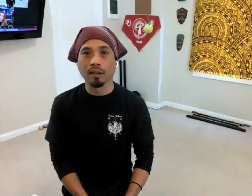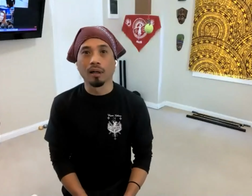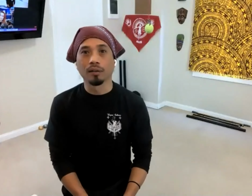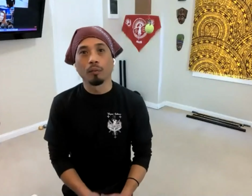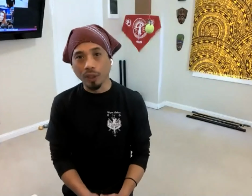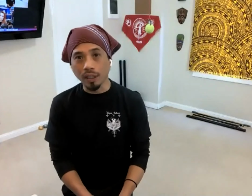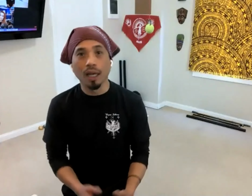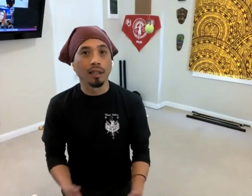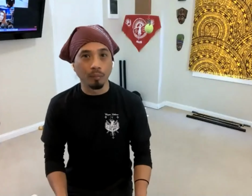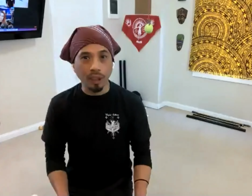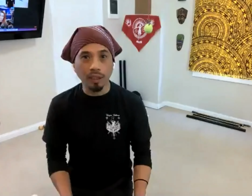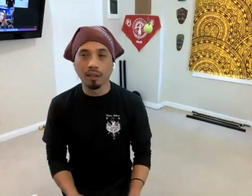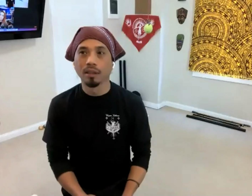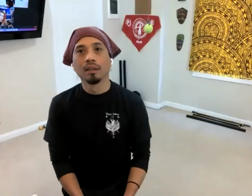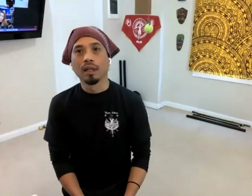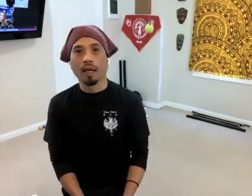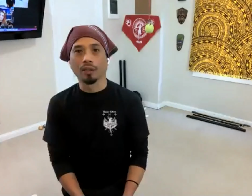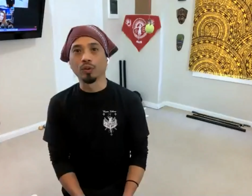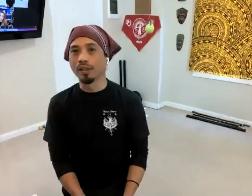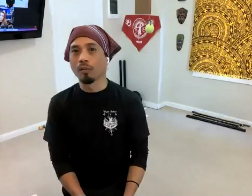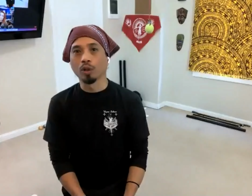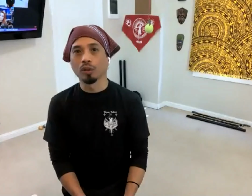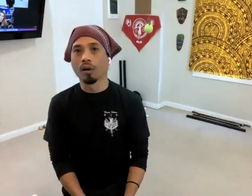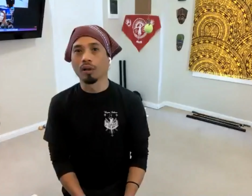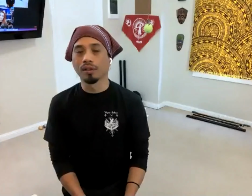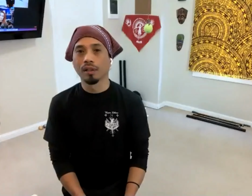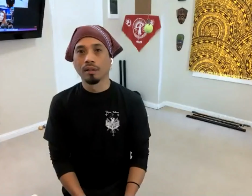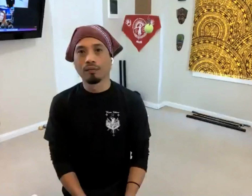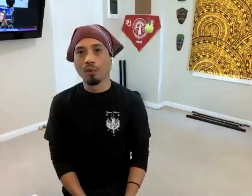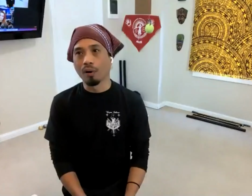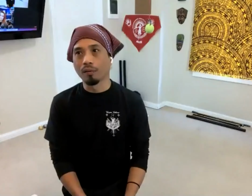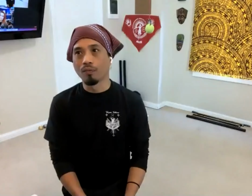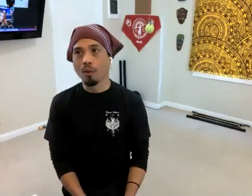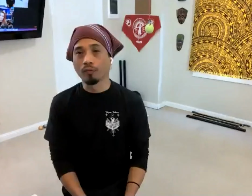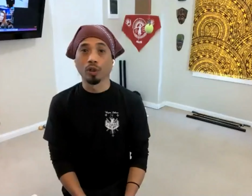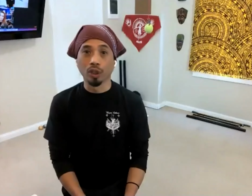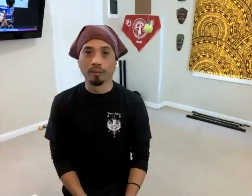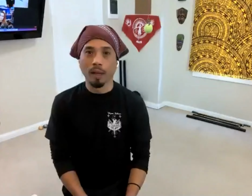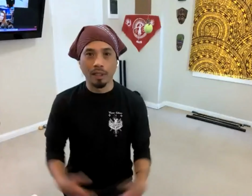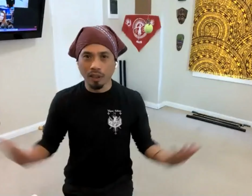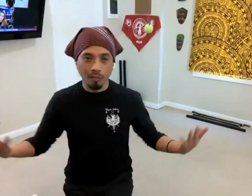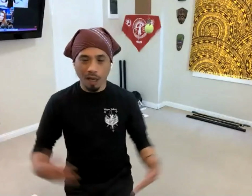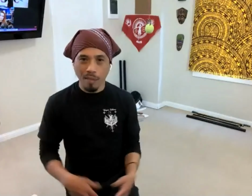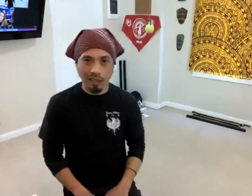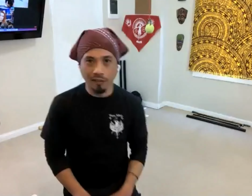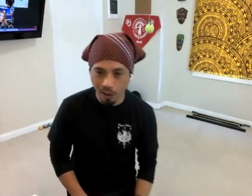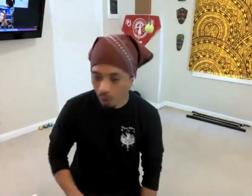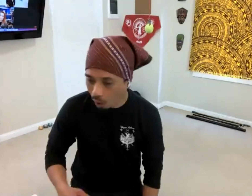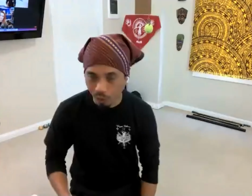AND THE MEEK. AND USING MARTIAL ARTS FOR GOOD. LOOK AT ME, I'M NOT EVEN THAT